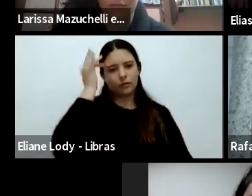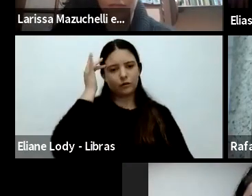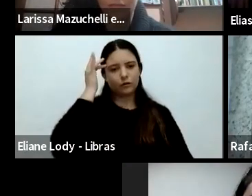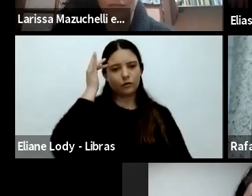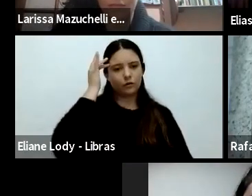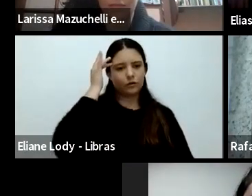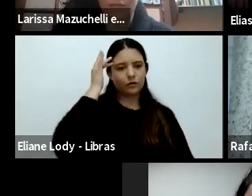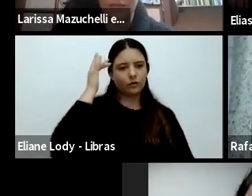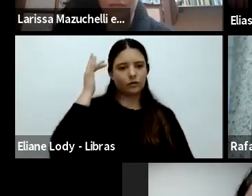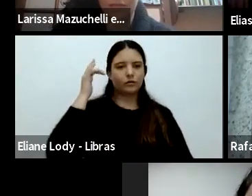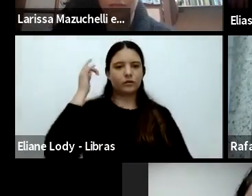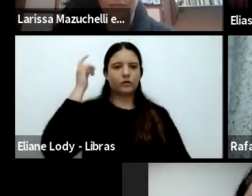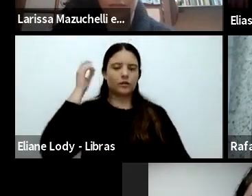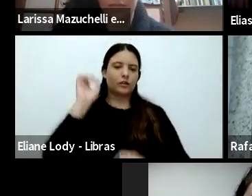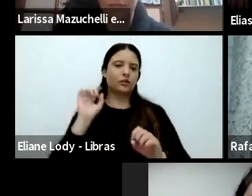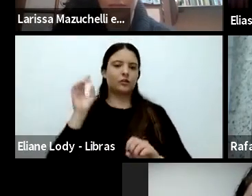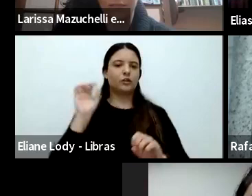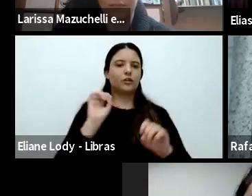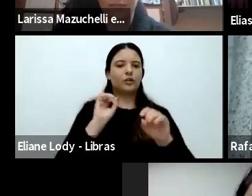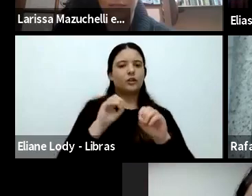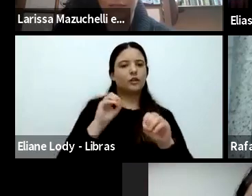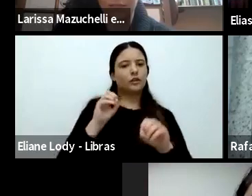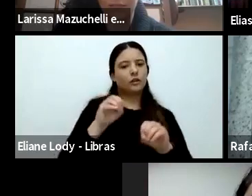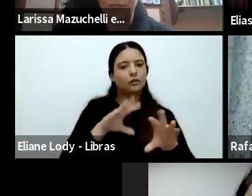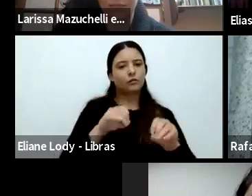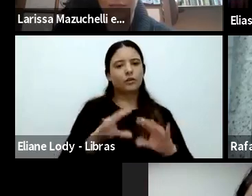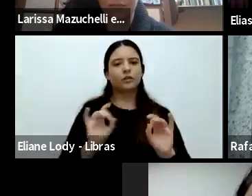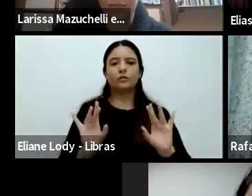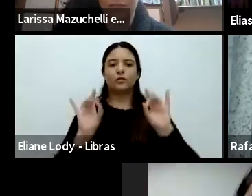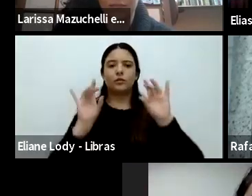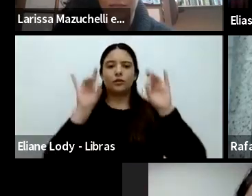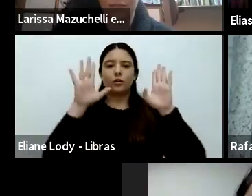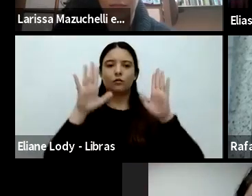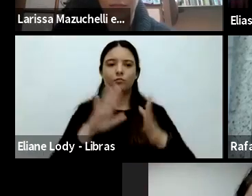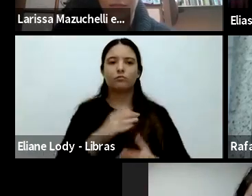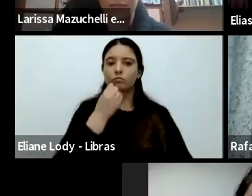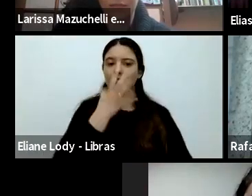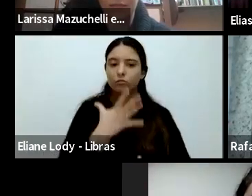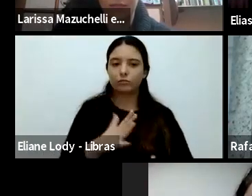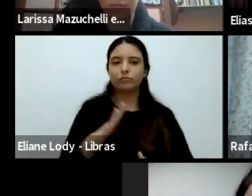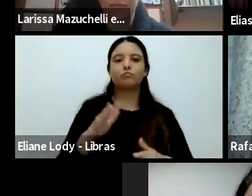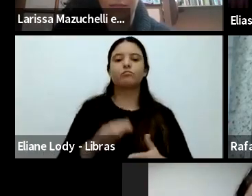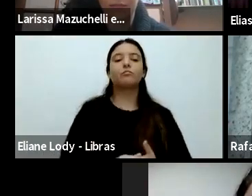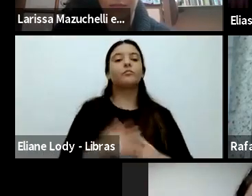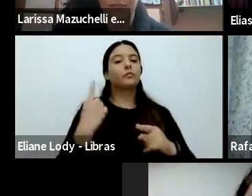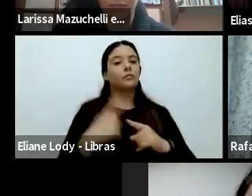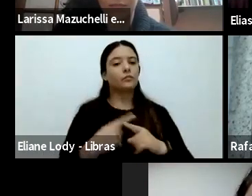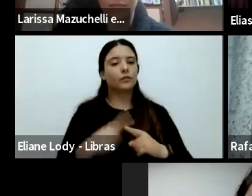in. history history of the field. It's not all that It's not all that well known. , but he was involved in